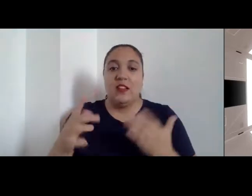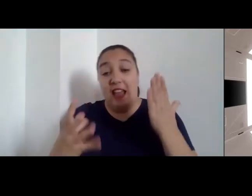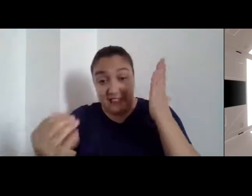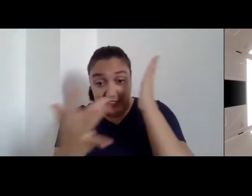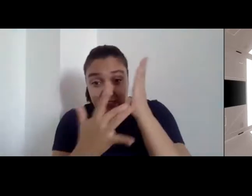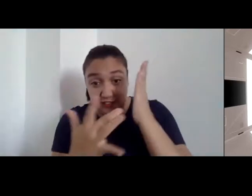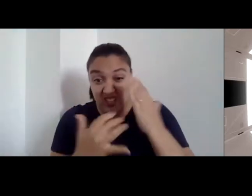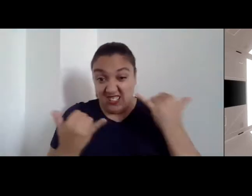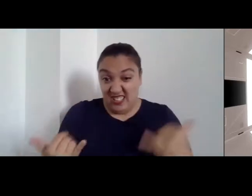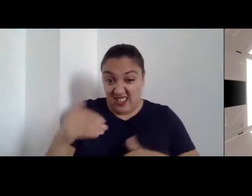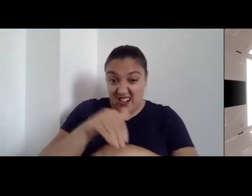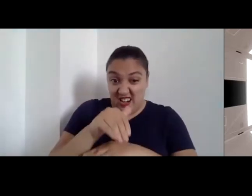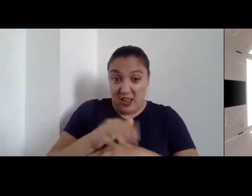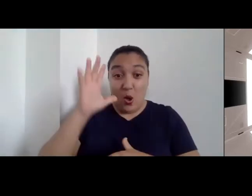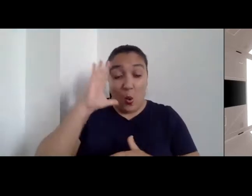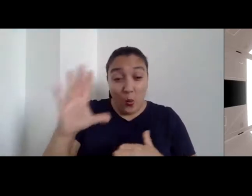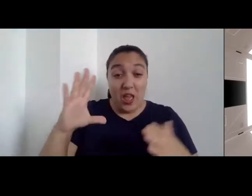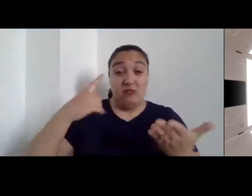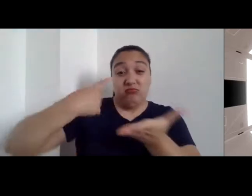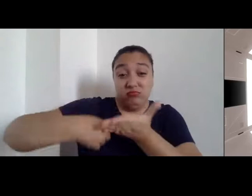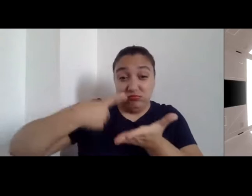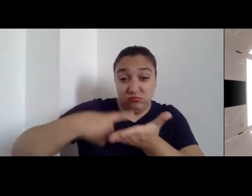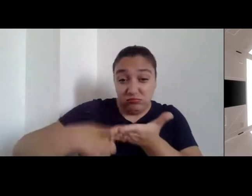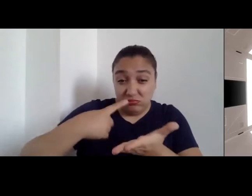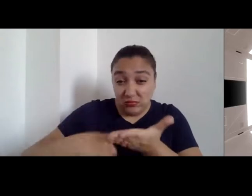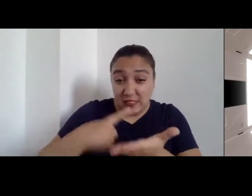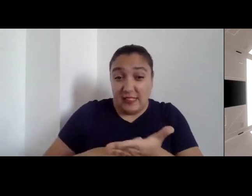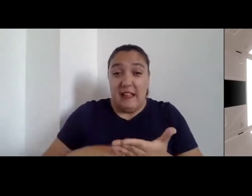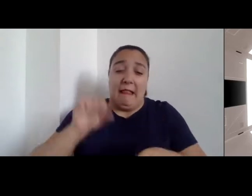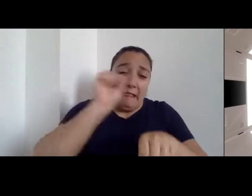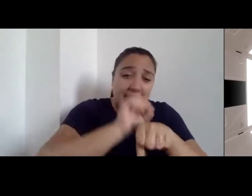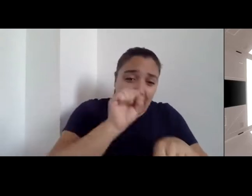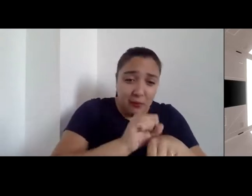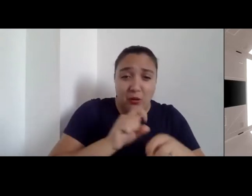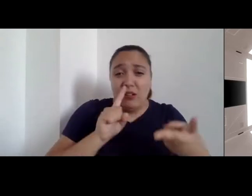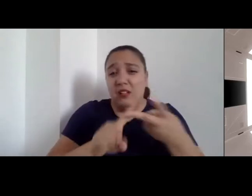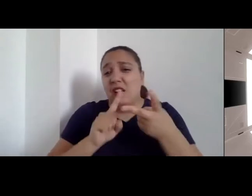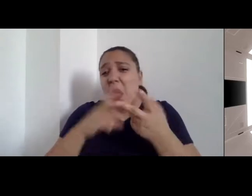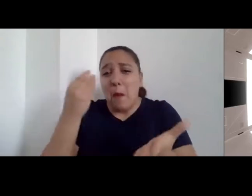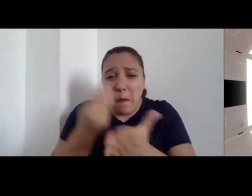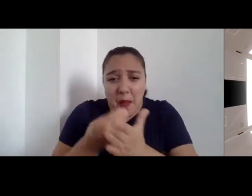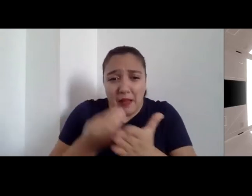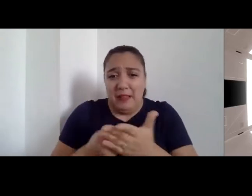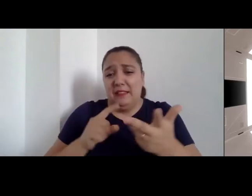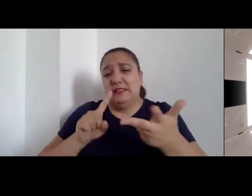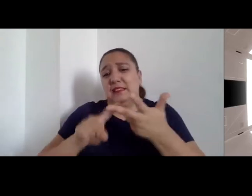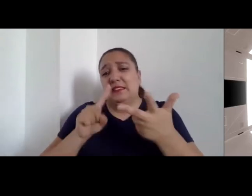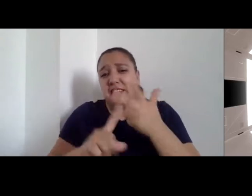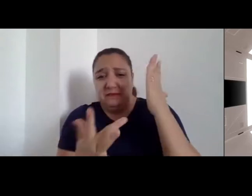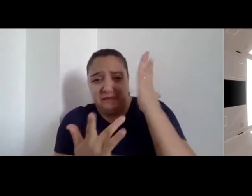going to talk about labor. We're going to talk about money. We're going to talk about digital platforms and equity, but I want to tee off our conversation